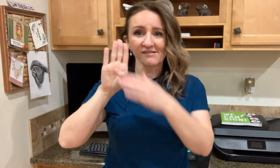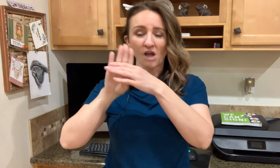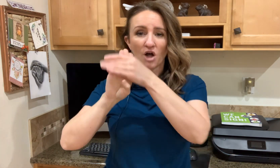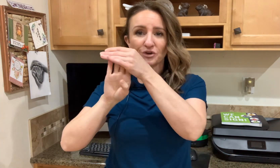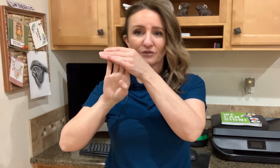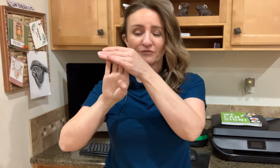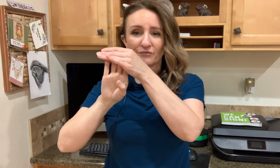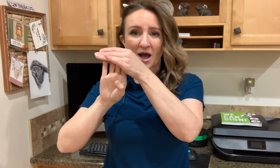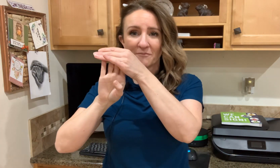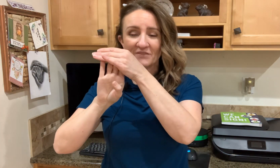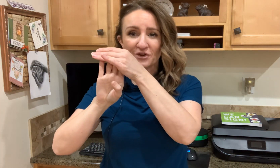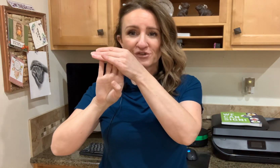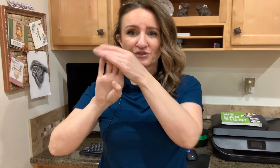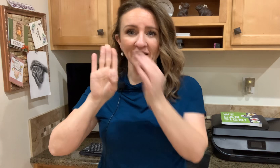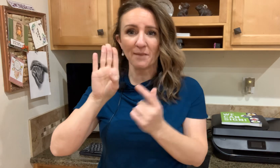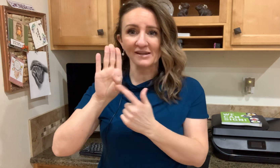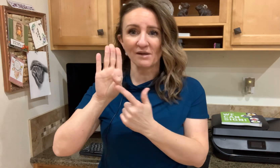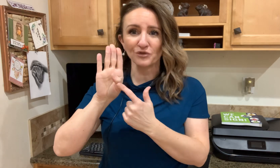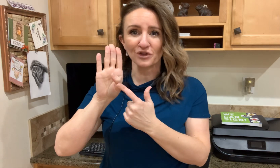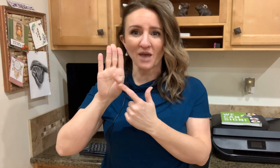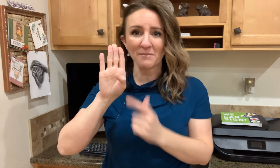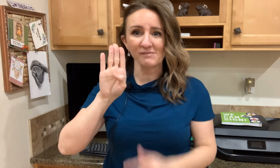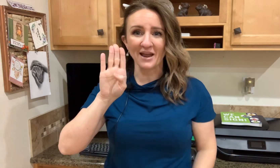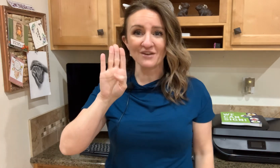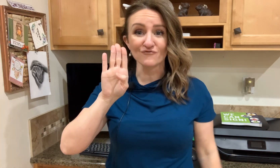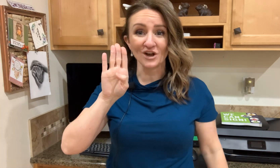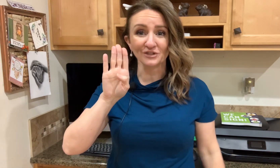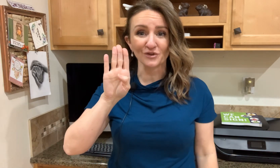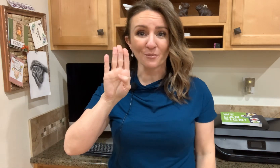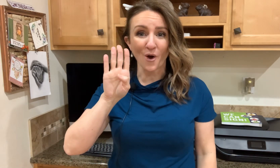all your fingers straight up except for your thumb is bent in front of your palm.